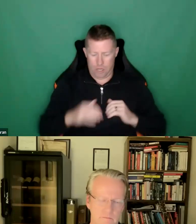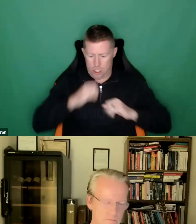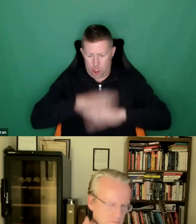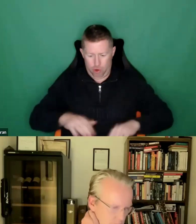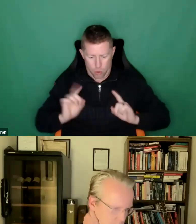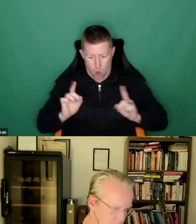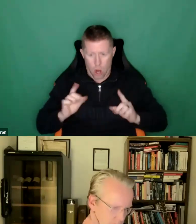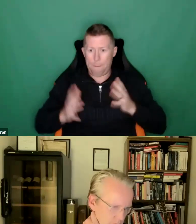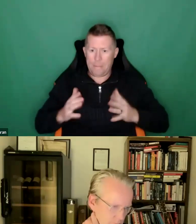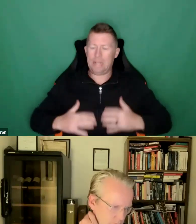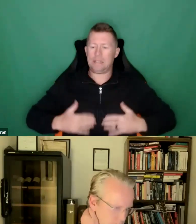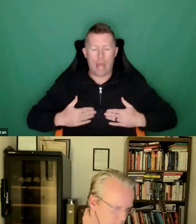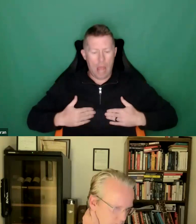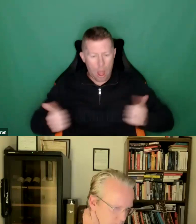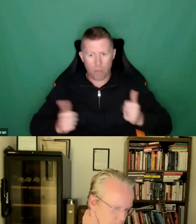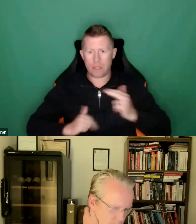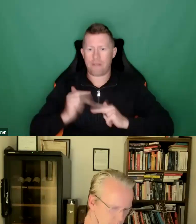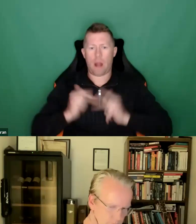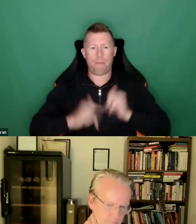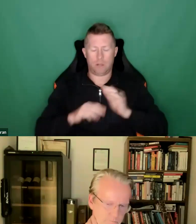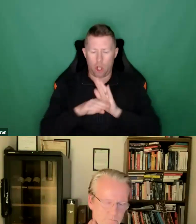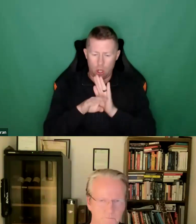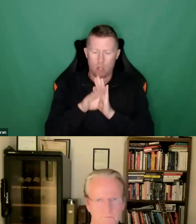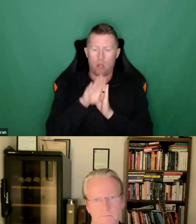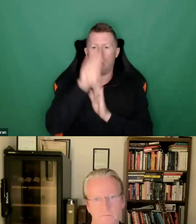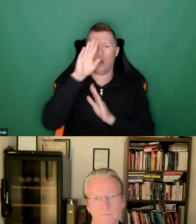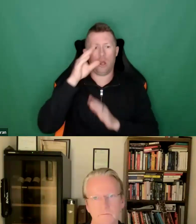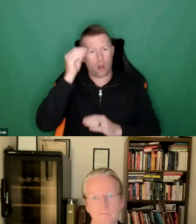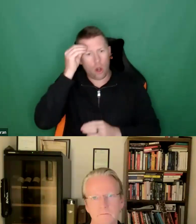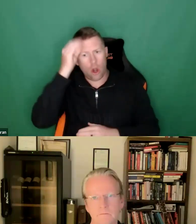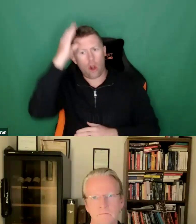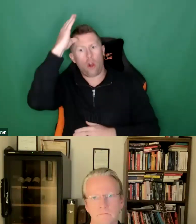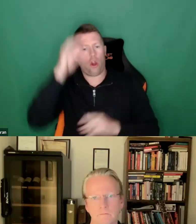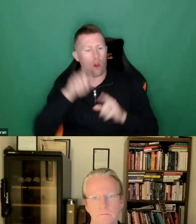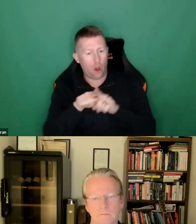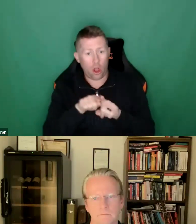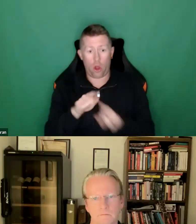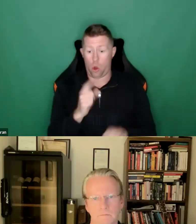he might talk about later is the digital world that these kids are coming into. Even if